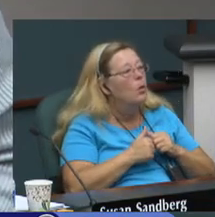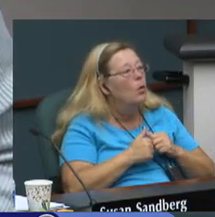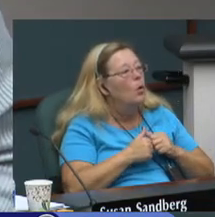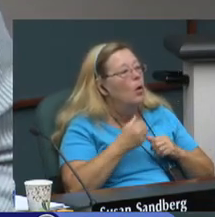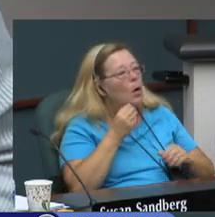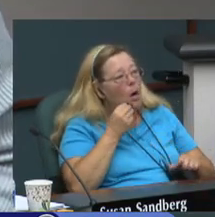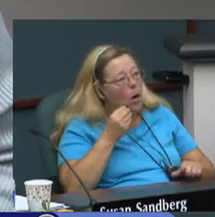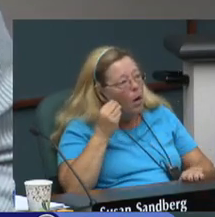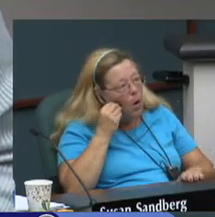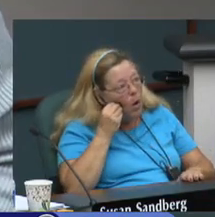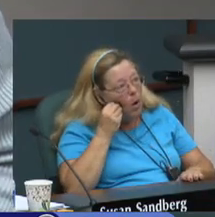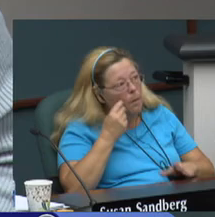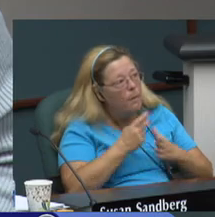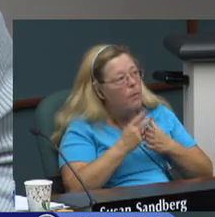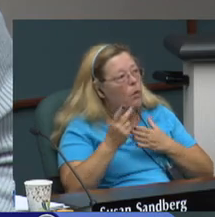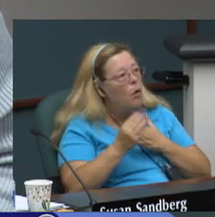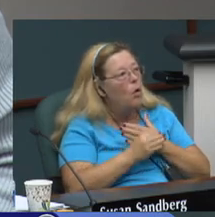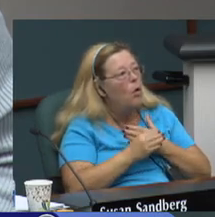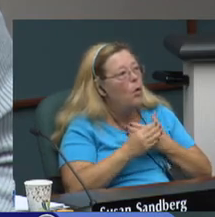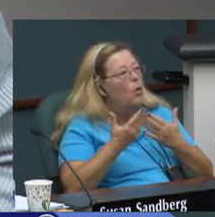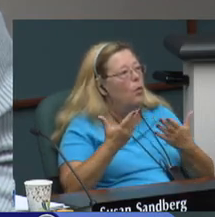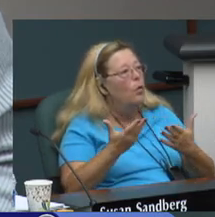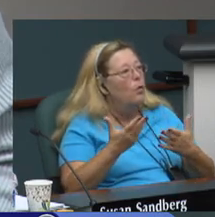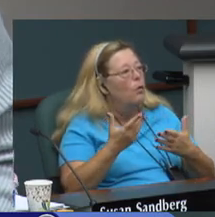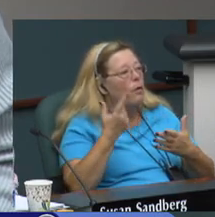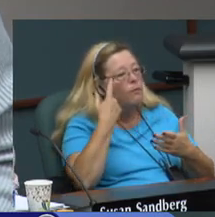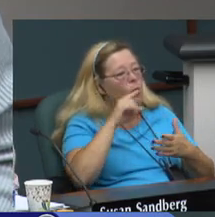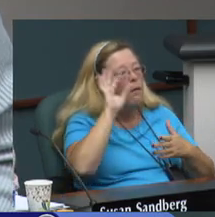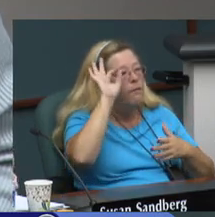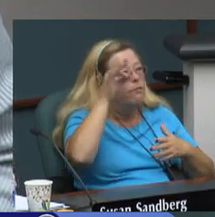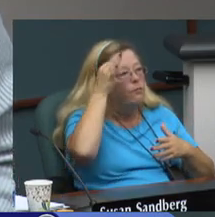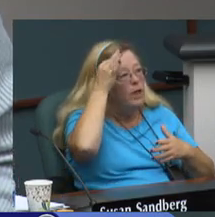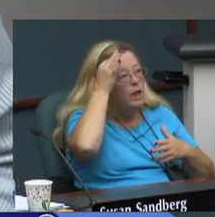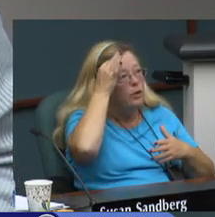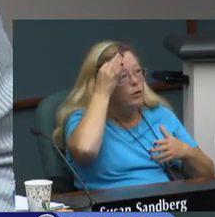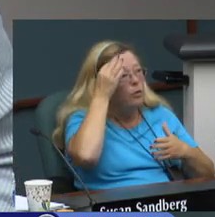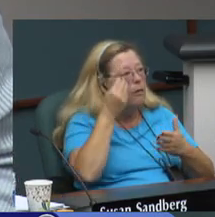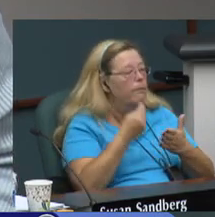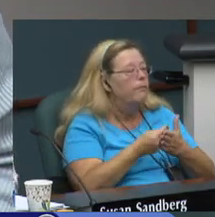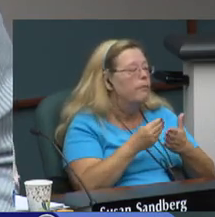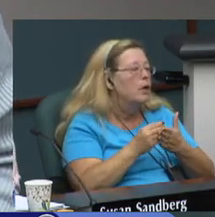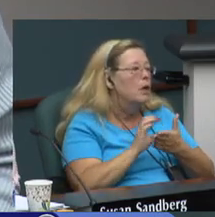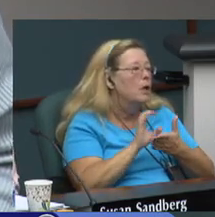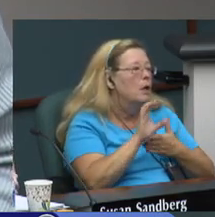program which is a federal funding program that Bloomington gets home